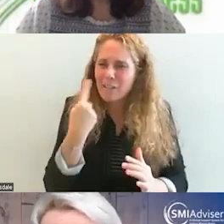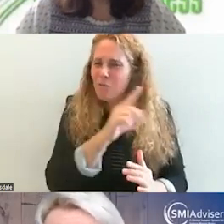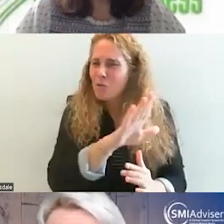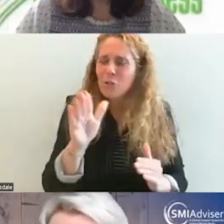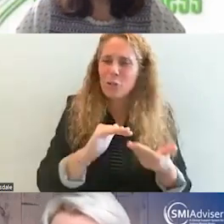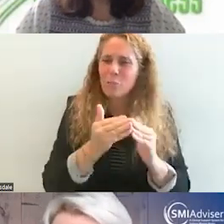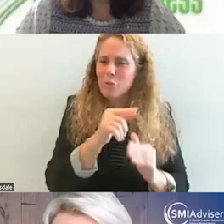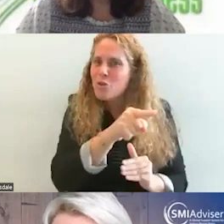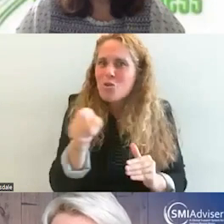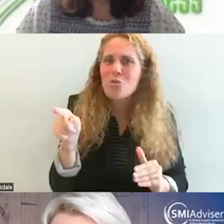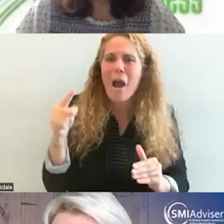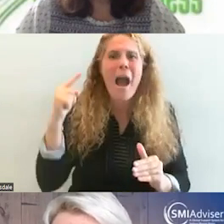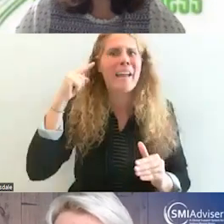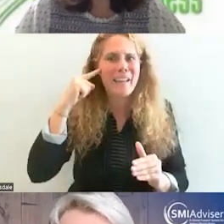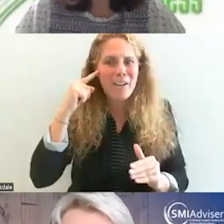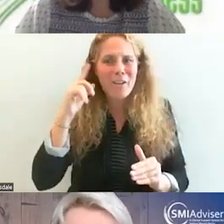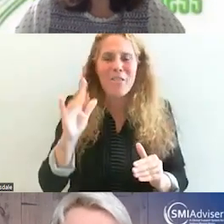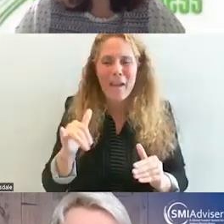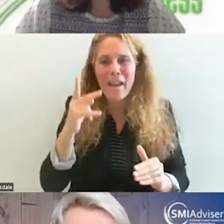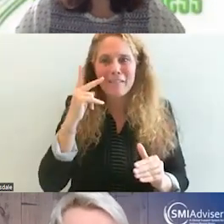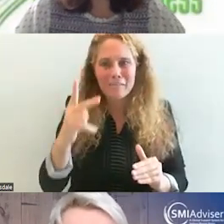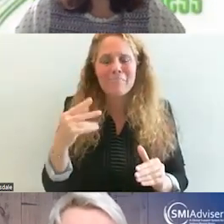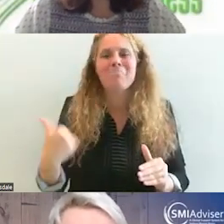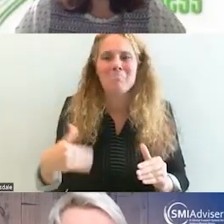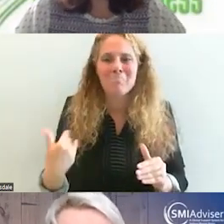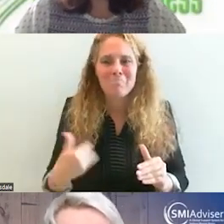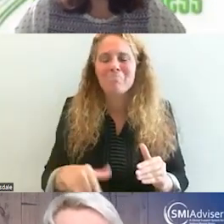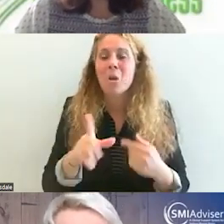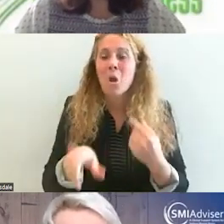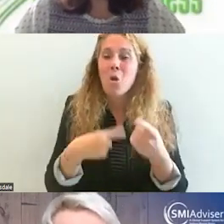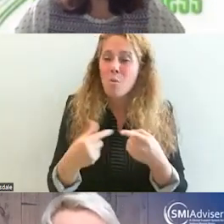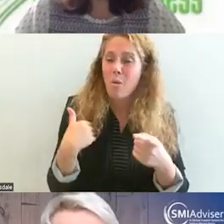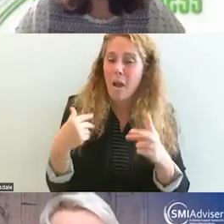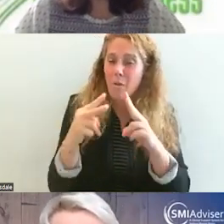THAT IS WHAT I HEAR AND I -- WHEN YOU HAVE A PARTNERSHIP WHEN HAVE YOU